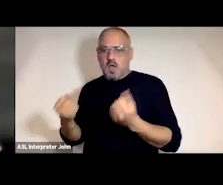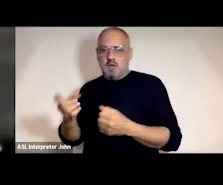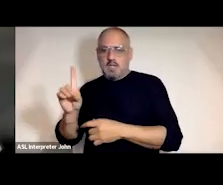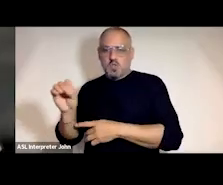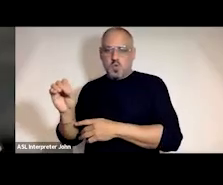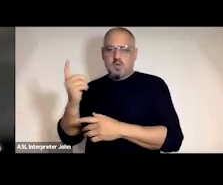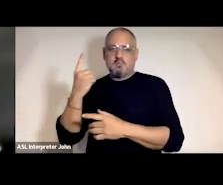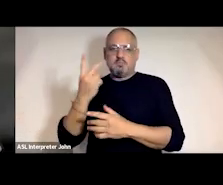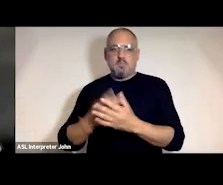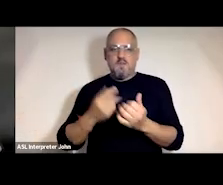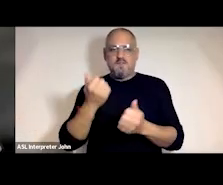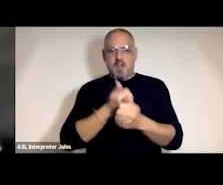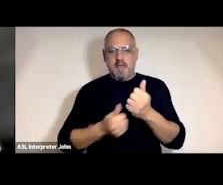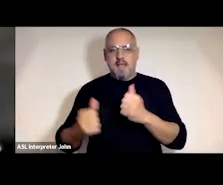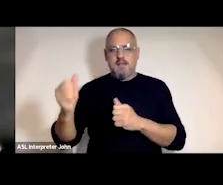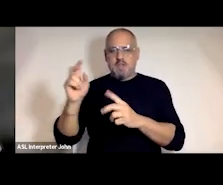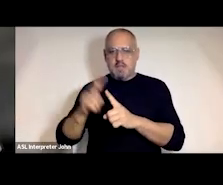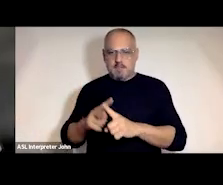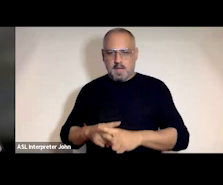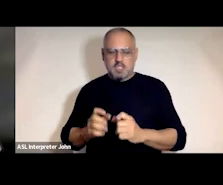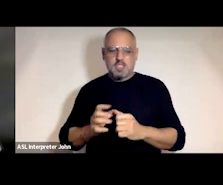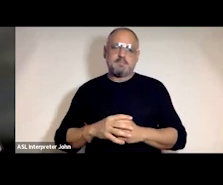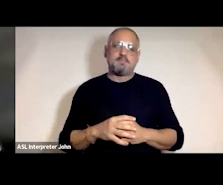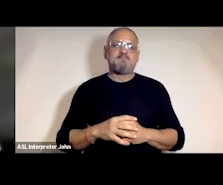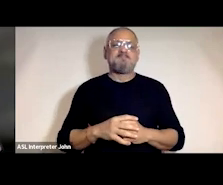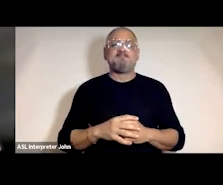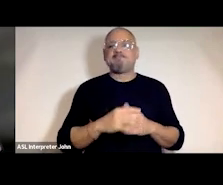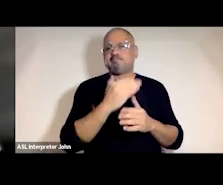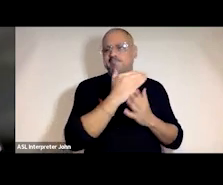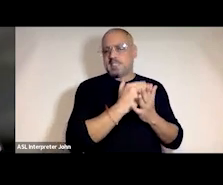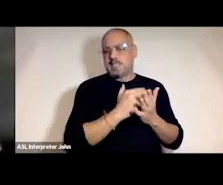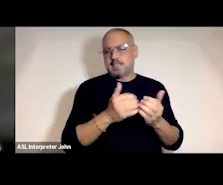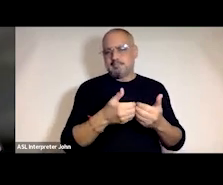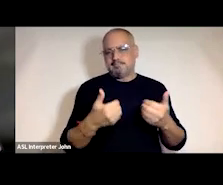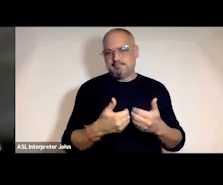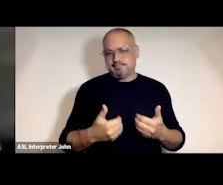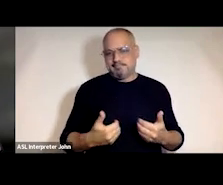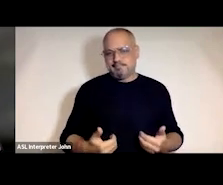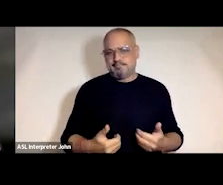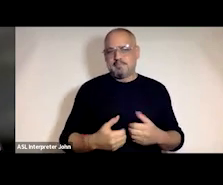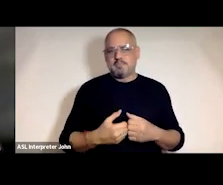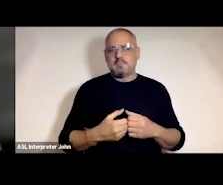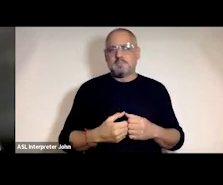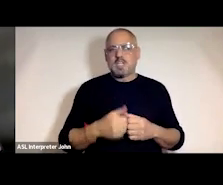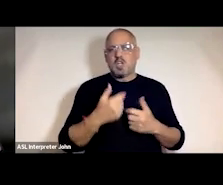for every claim. And so the listings is divided into three paragraphs